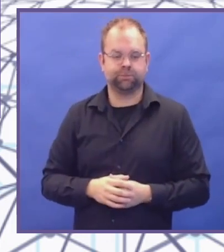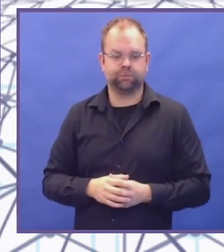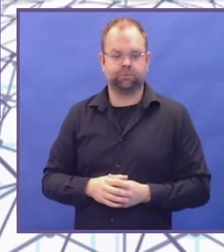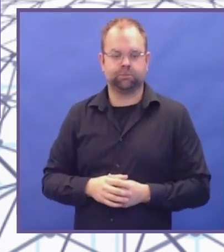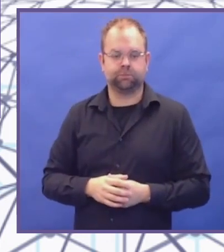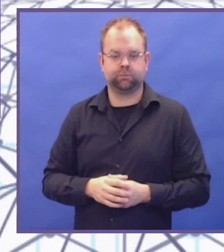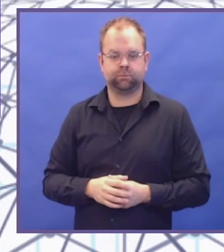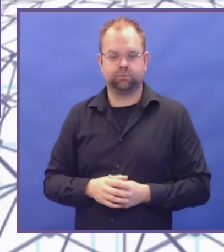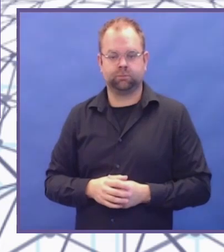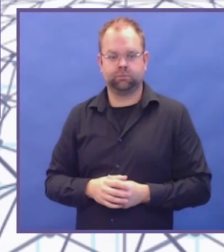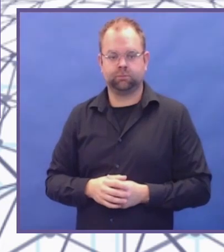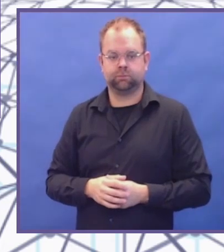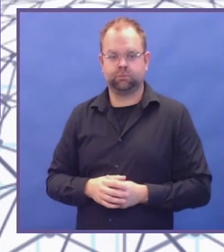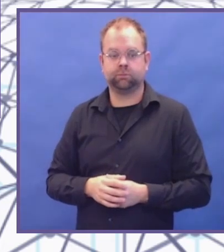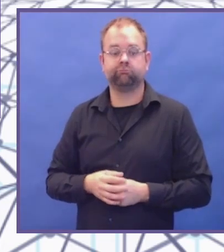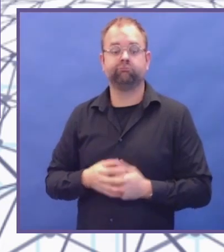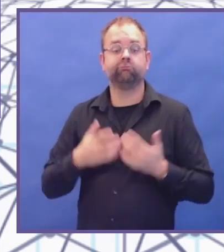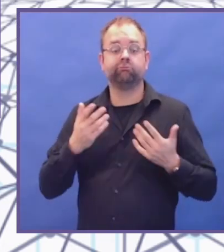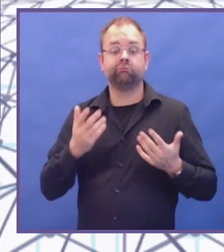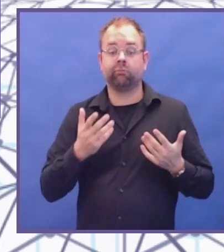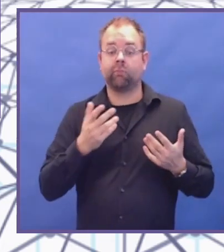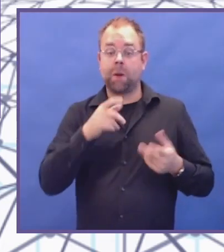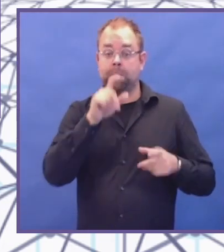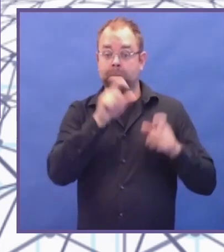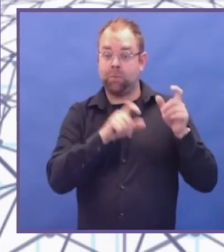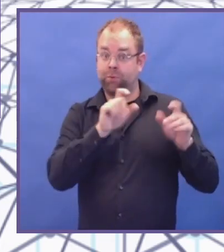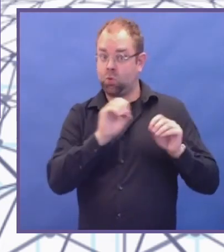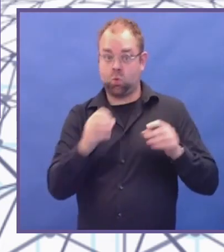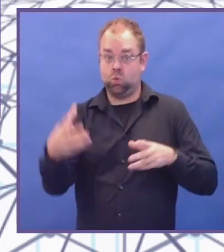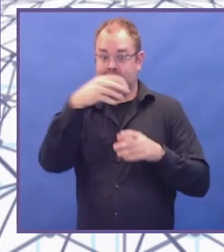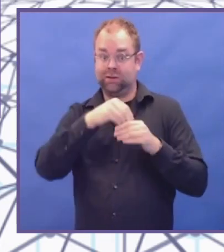outcome or those with missing data. And this is particularly relevant for.